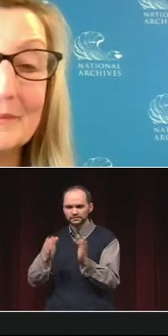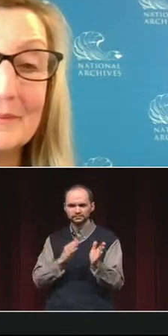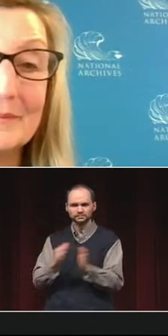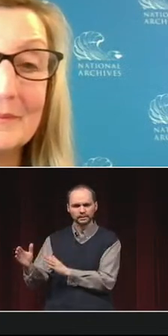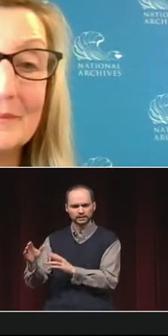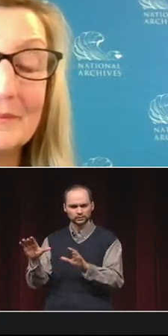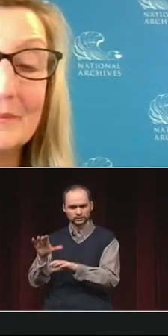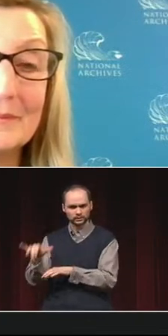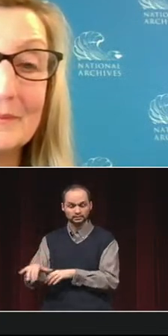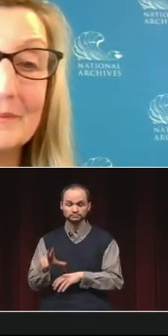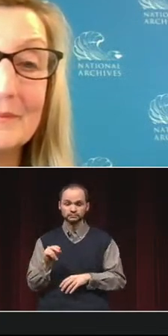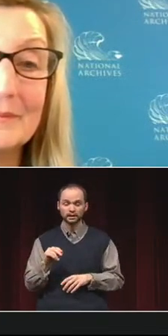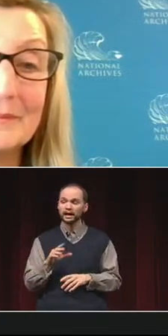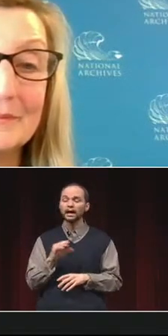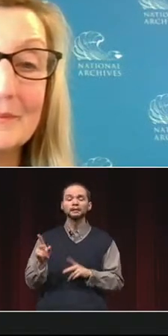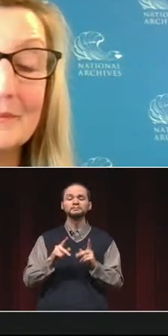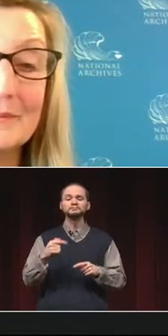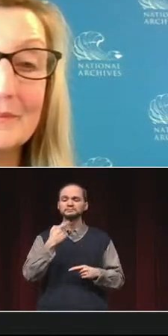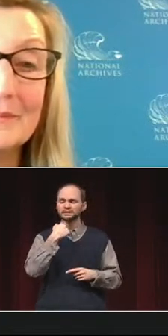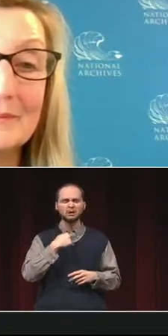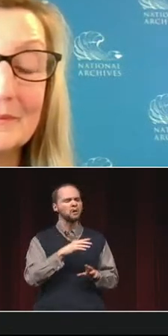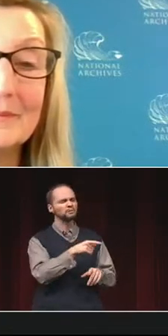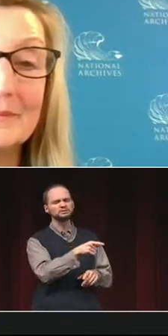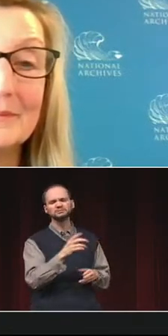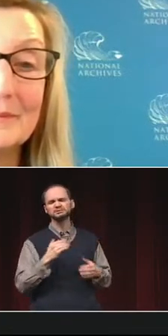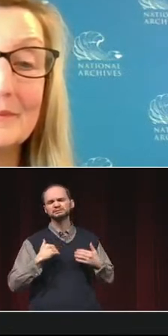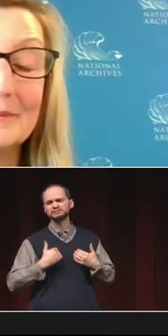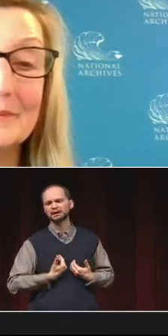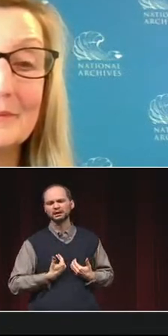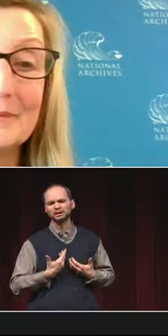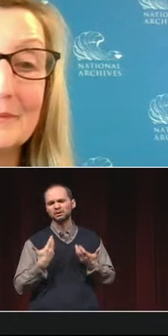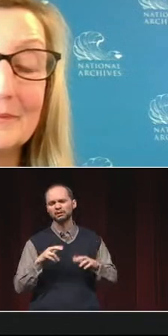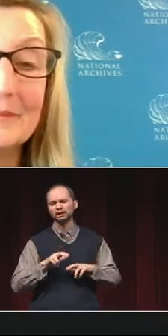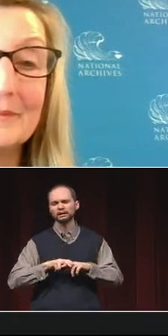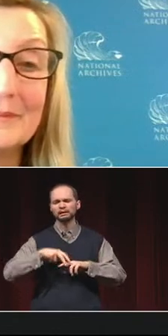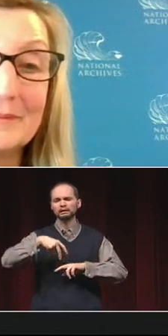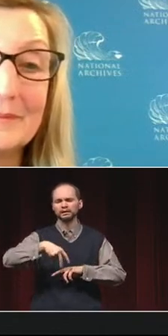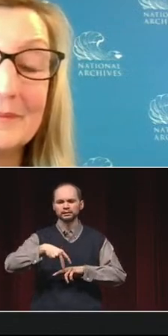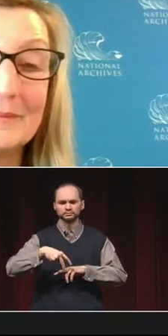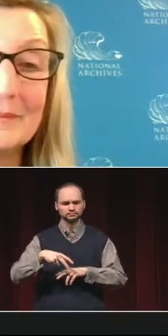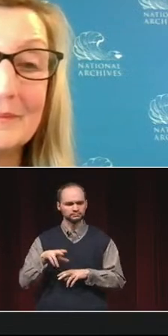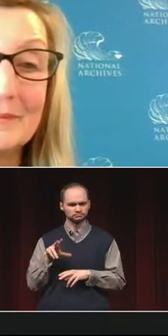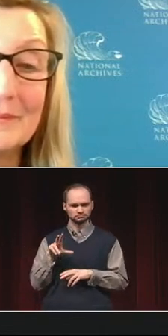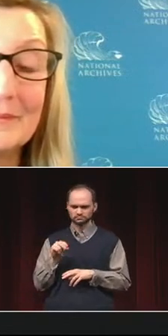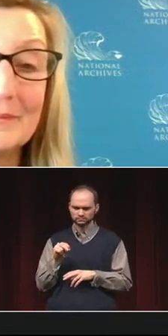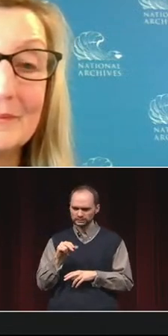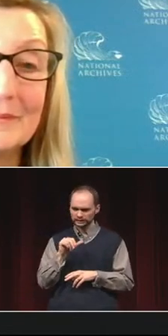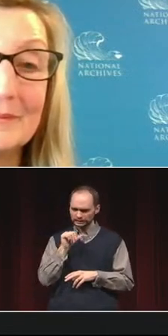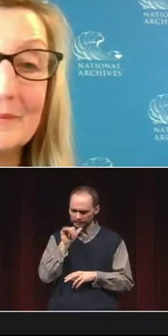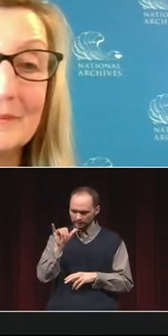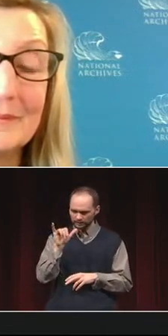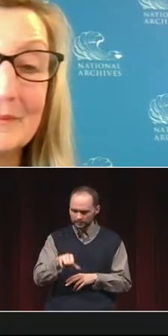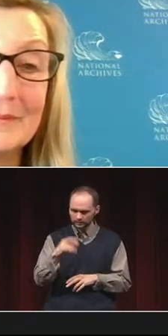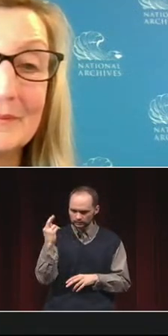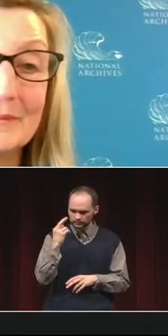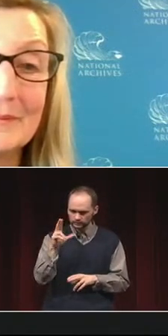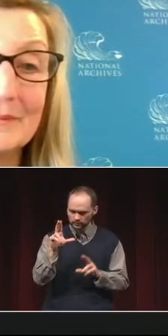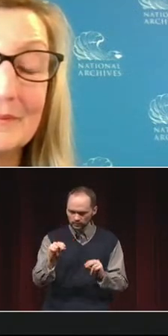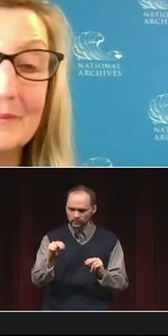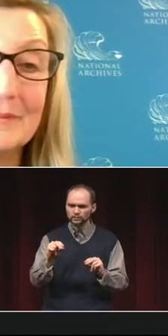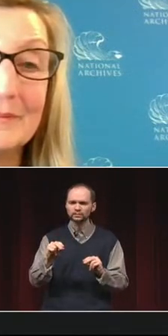did not want to be treated in this manner. Now I had had some loose training with the Highland